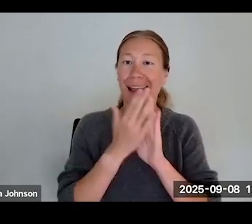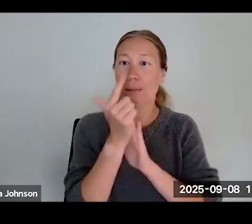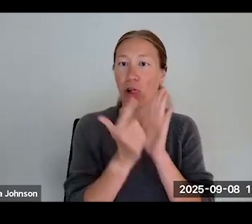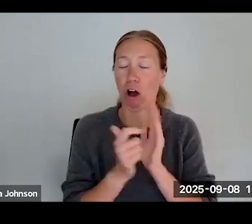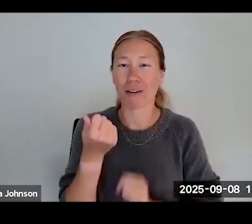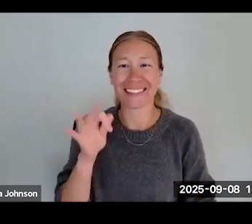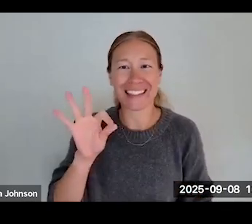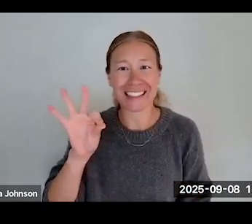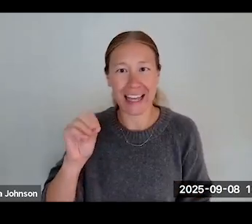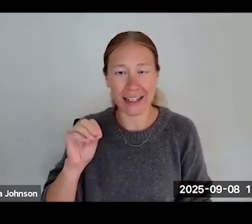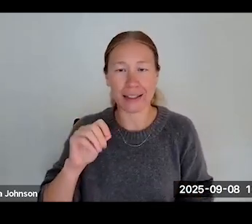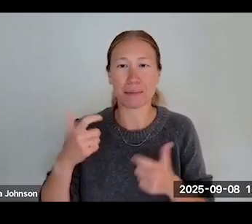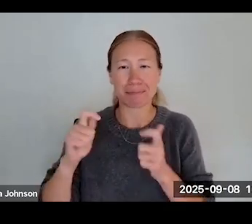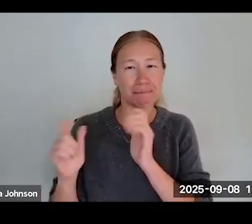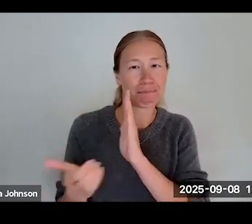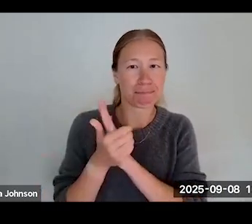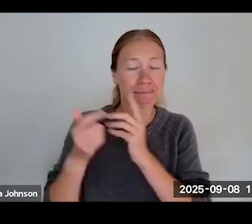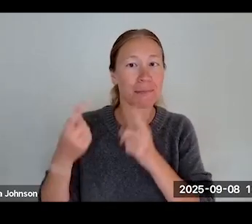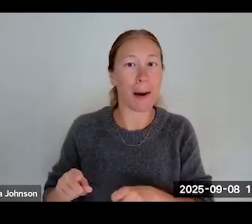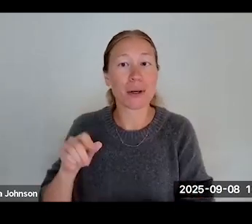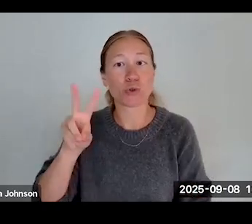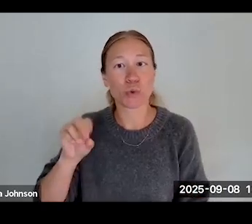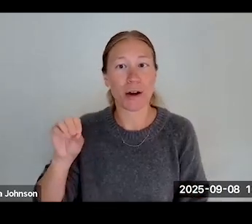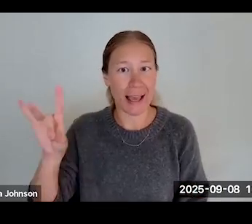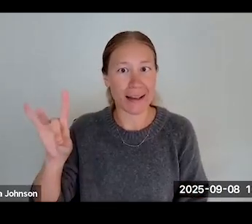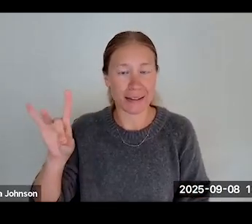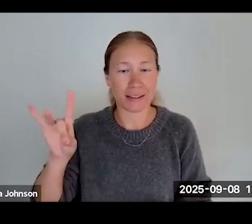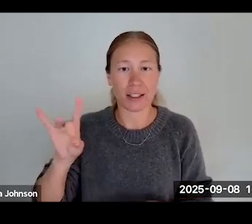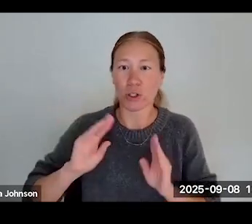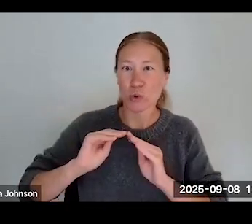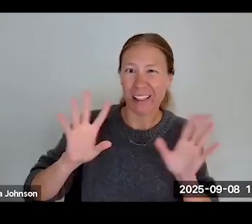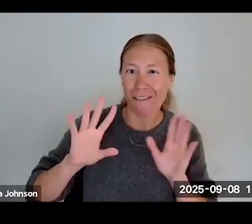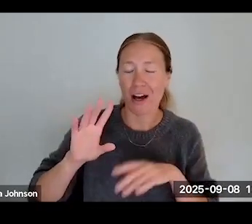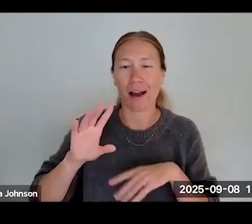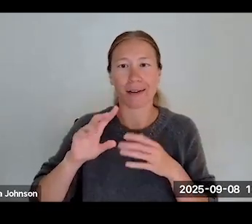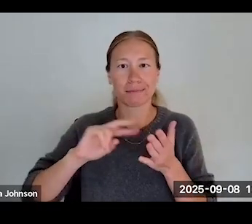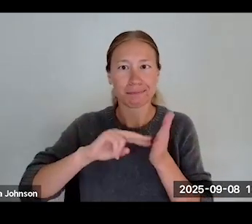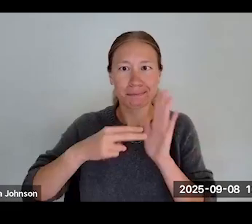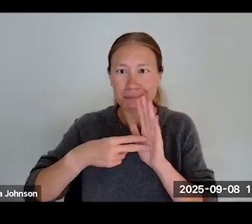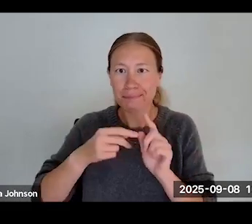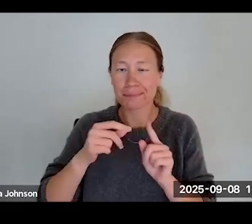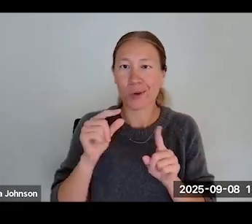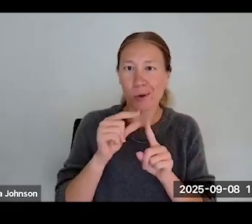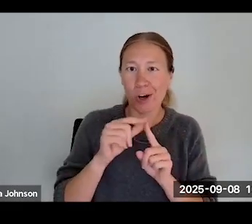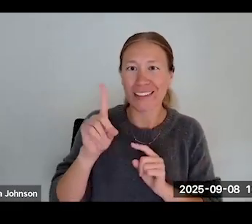and then substantially amended in 2008 to clarify the definition of disability, as well as the responsibilities